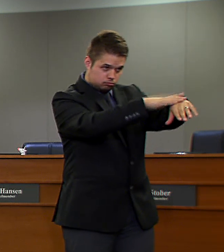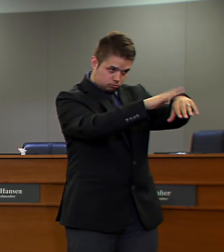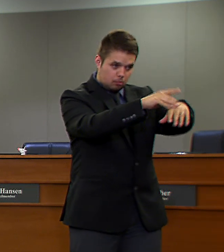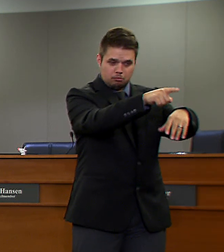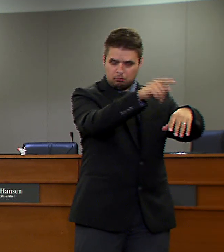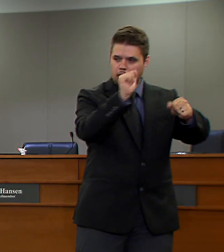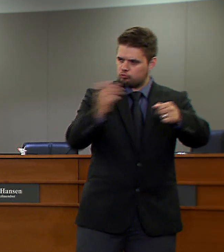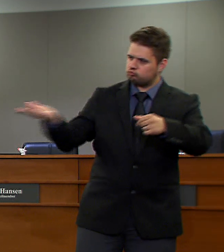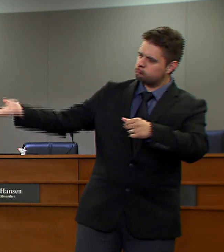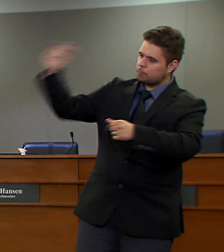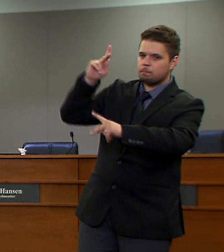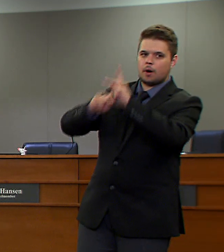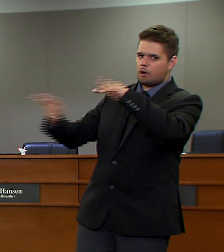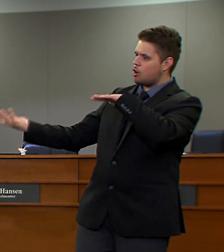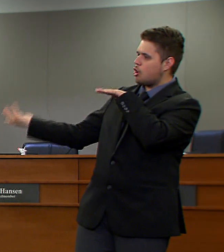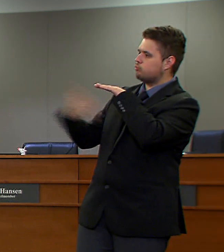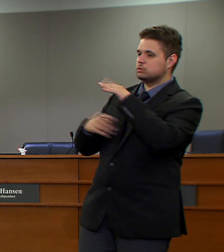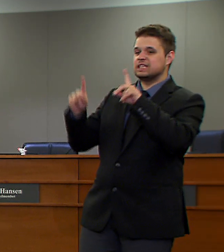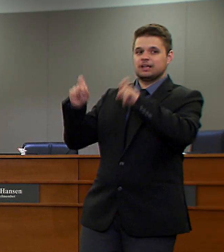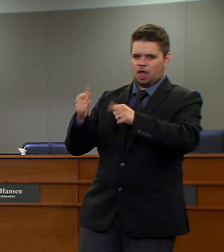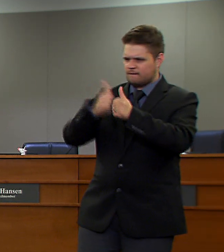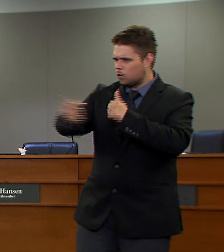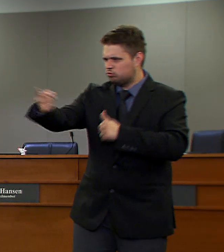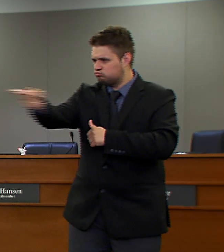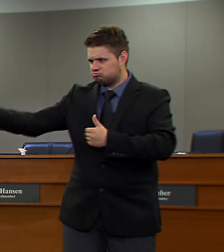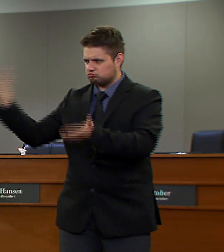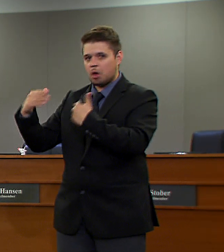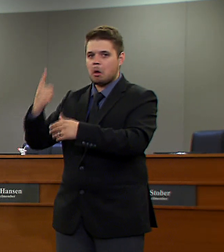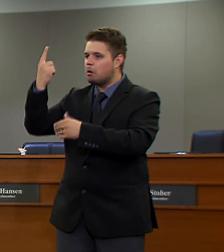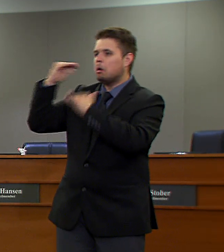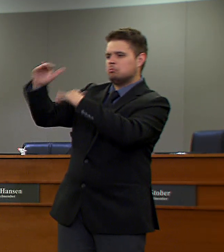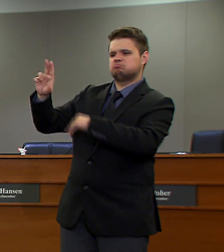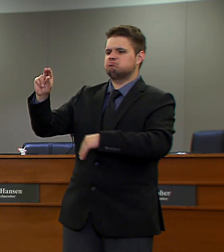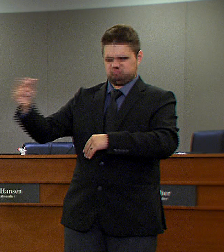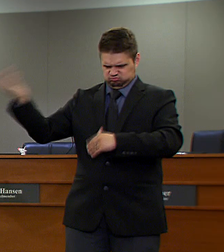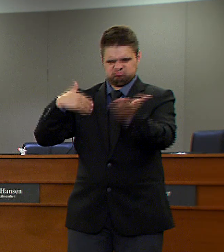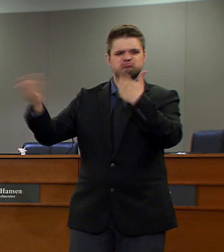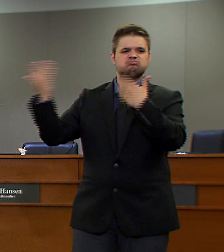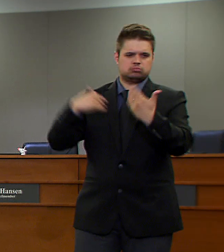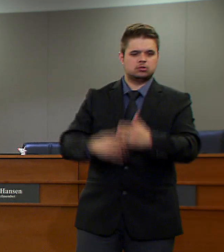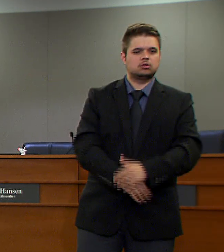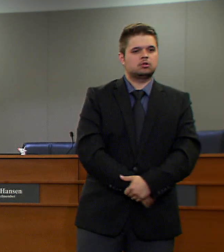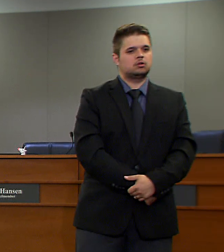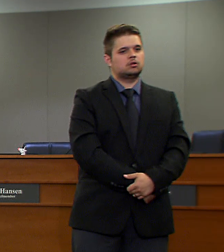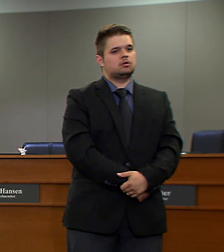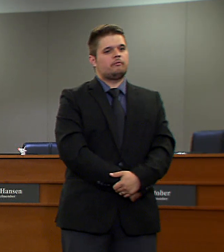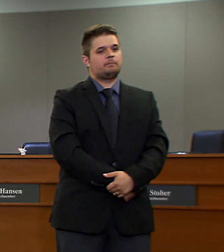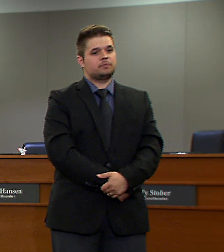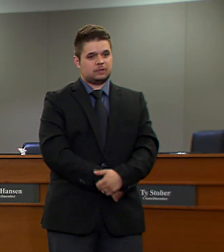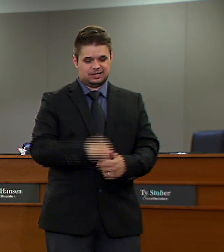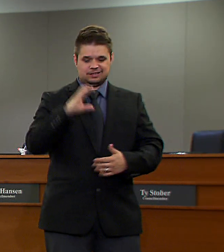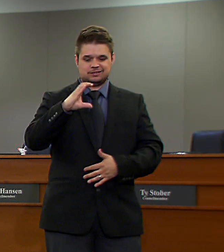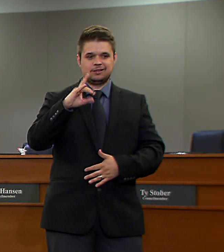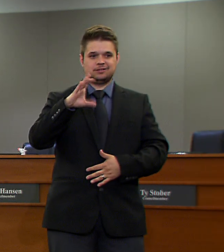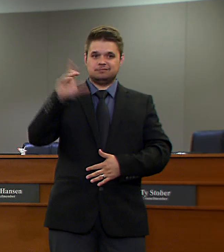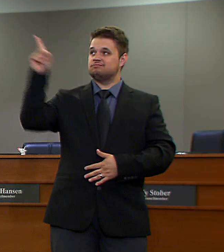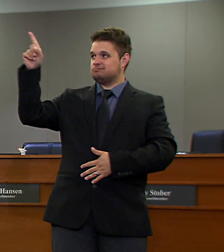The CDC recently expanded the list of symptoms consistent with COVID-19, and the updated symptoms include:.